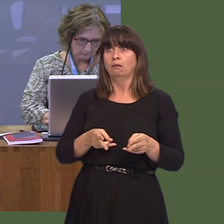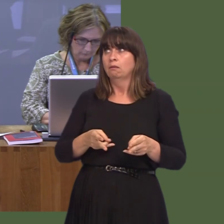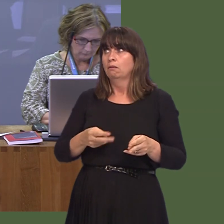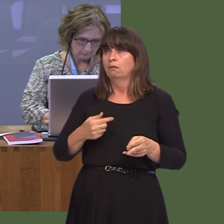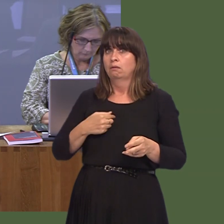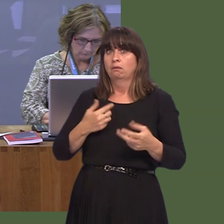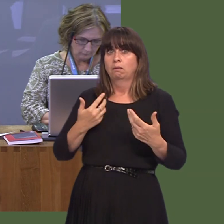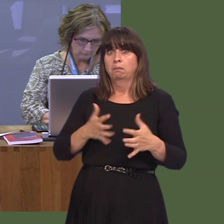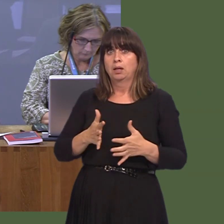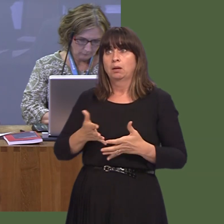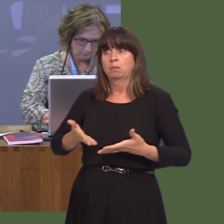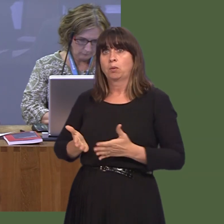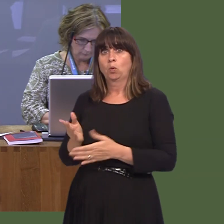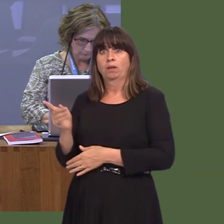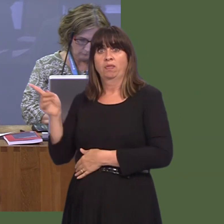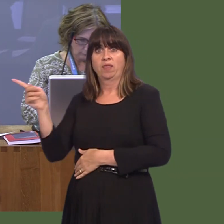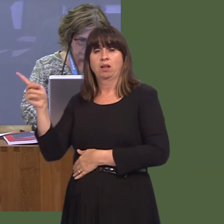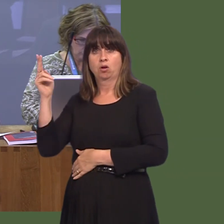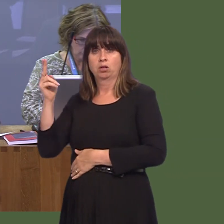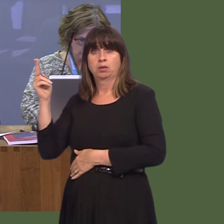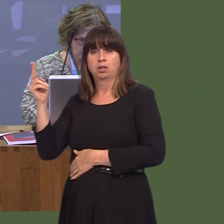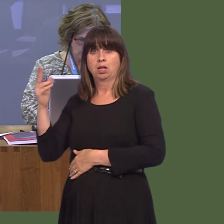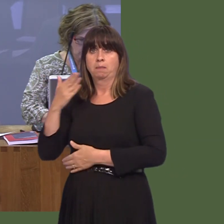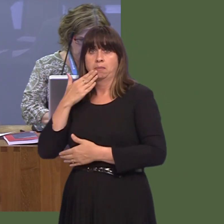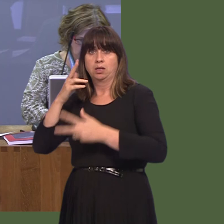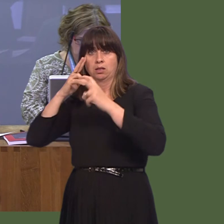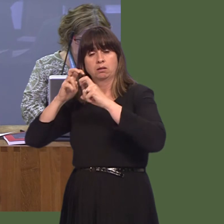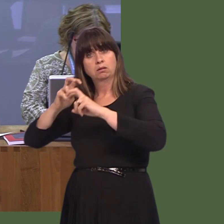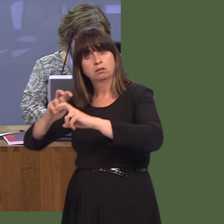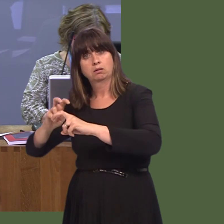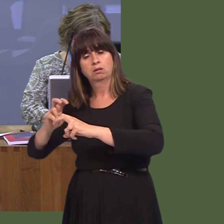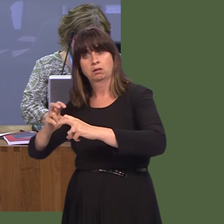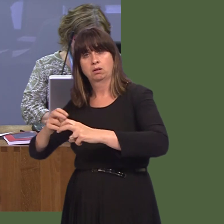that news and want to have the deaths of their children investigated.